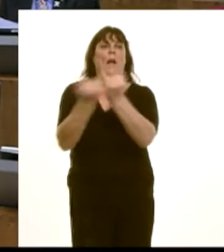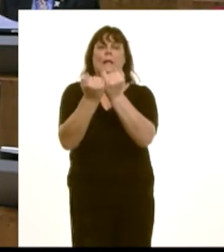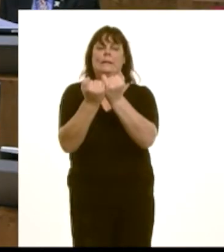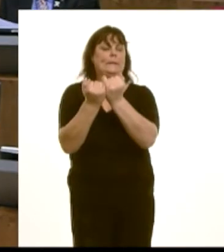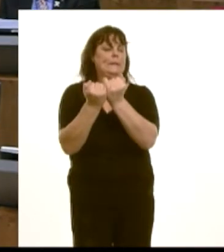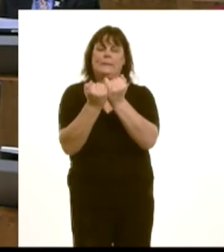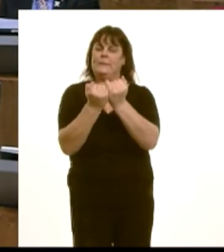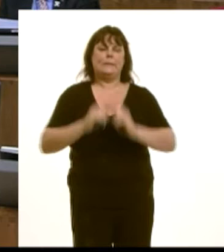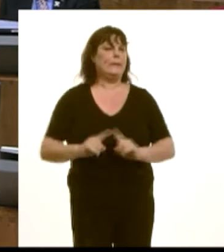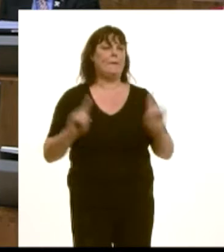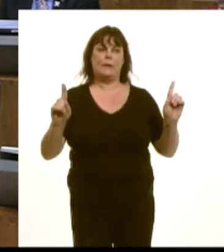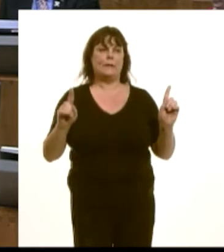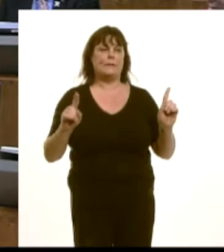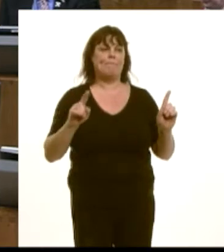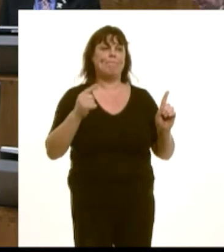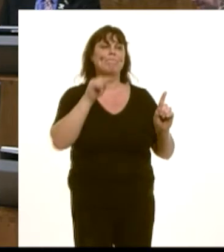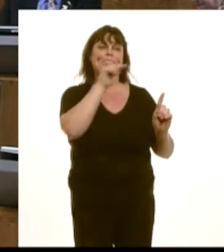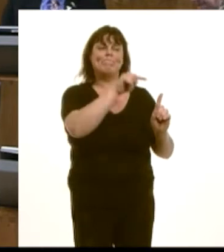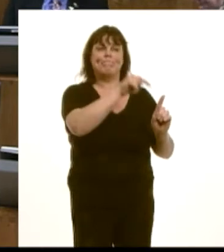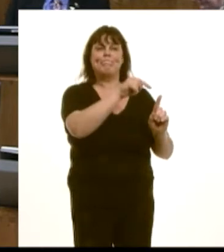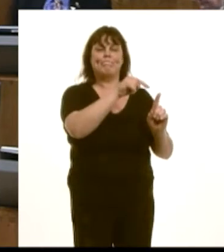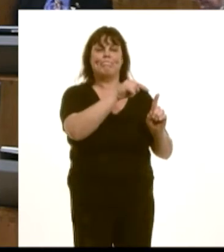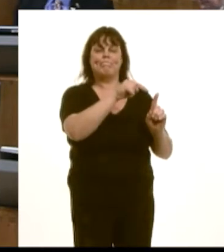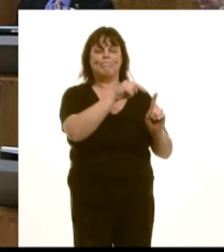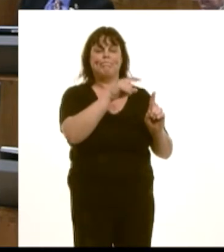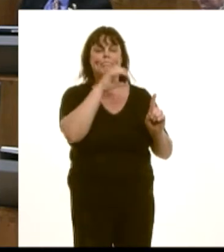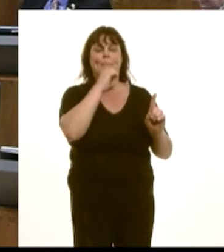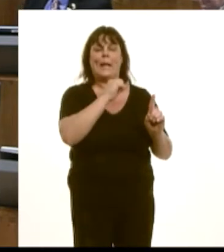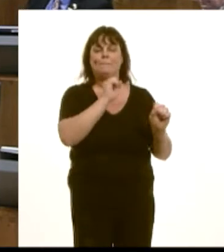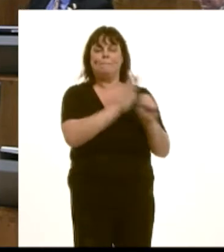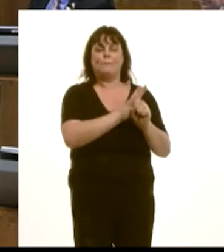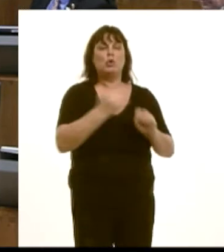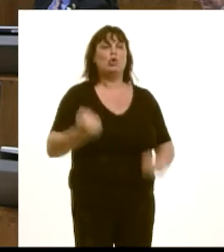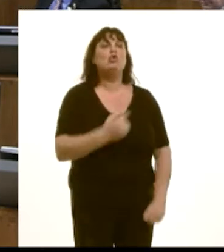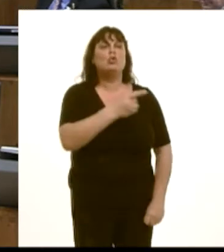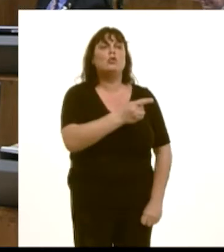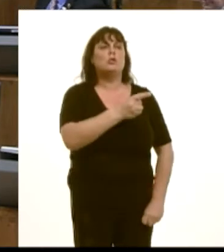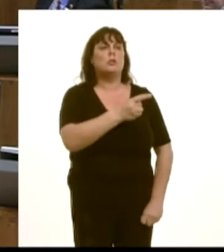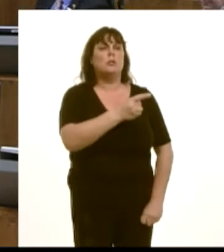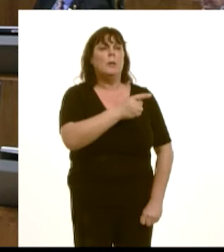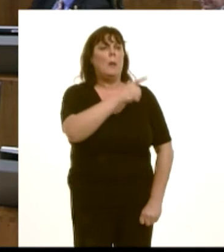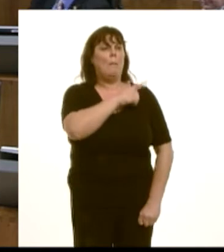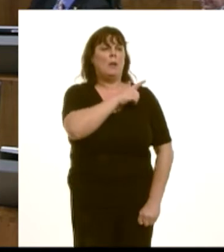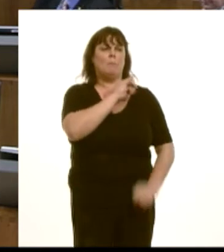the line was firmly drawn on the right side, namely that the influence of this person would